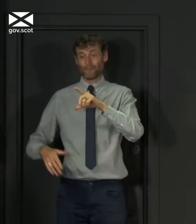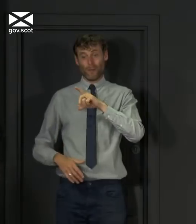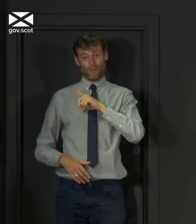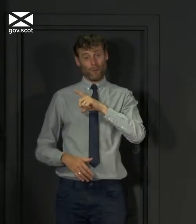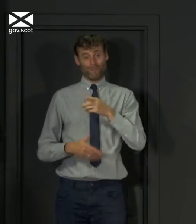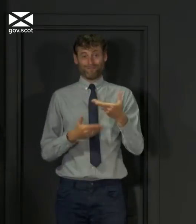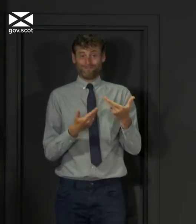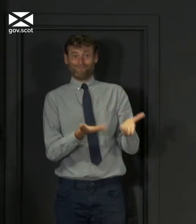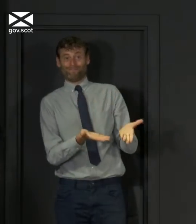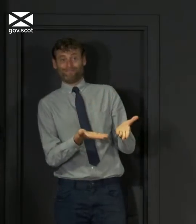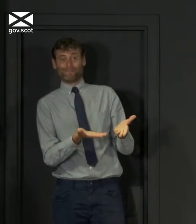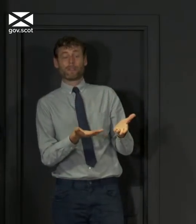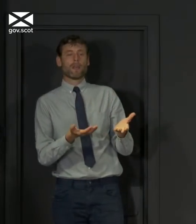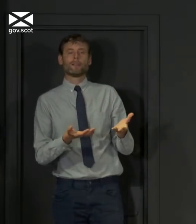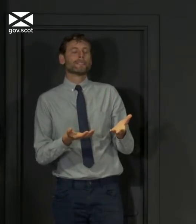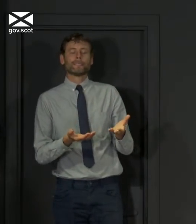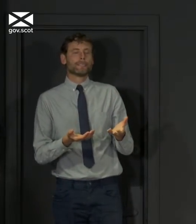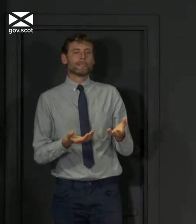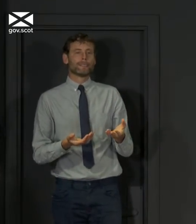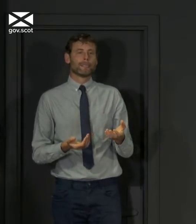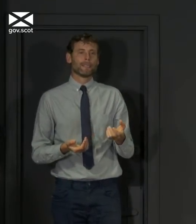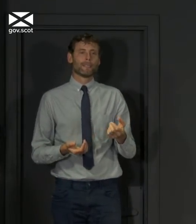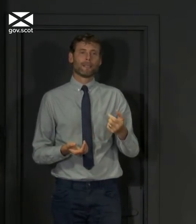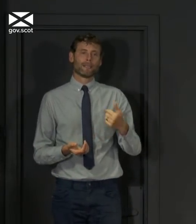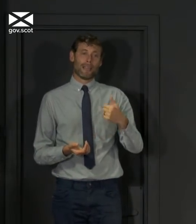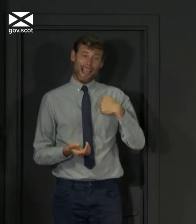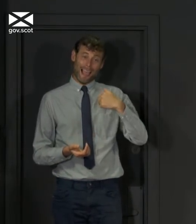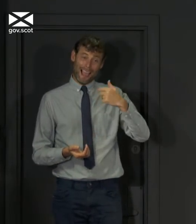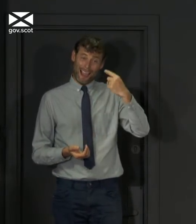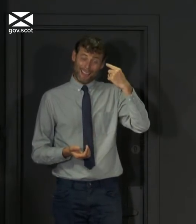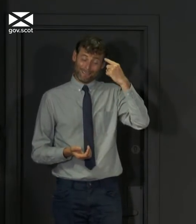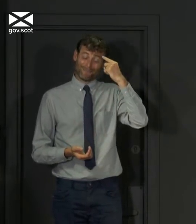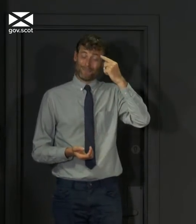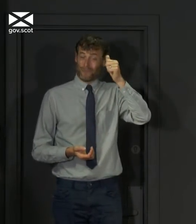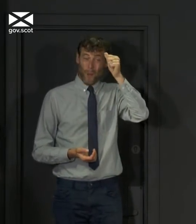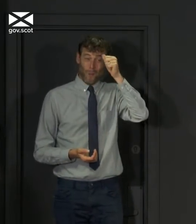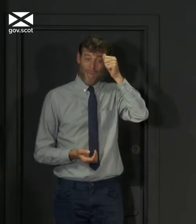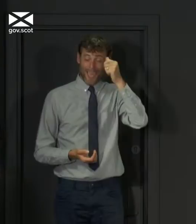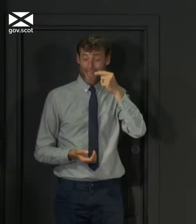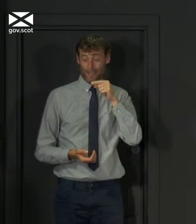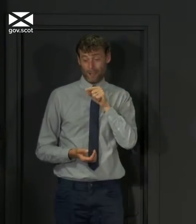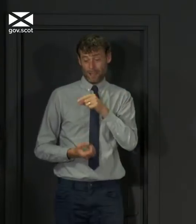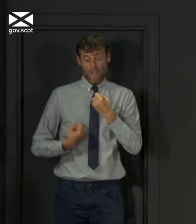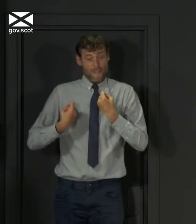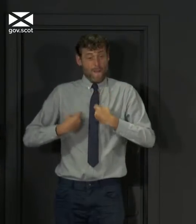how easy it would be to send this progress into reverse. And once a virus like this takes